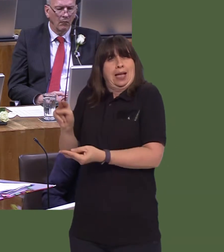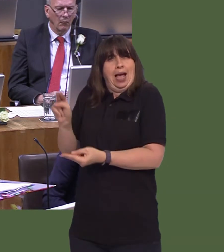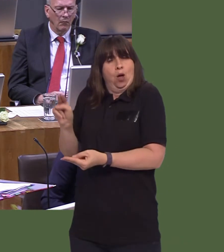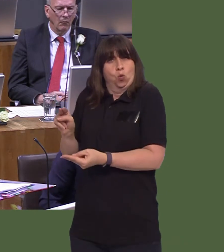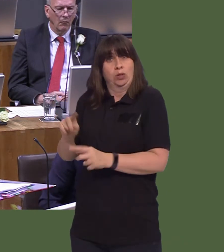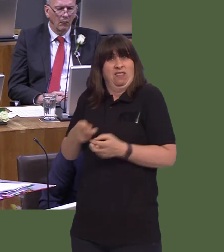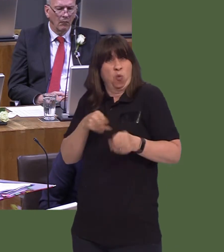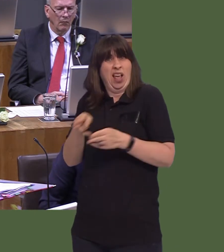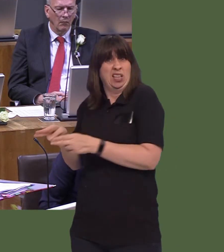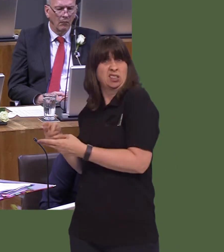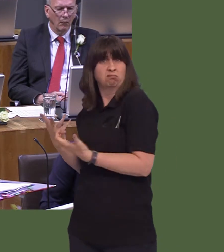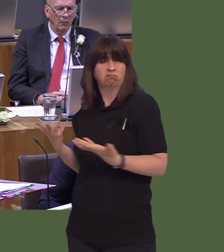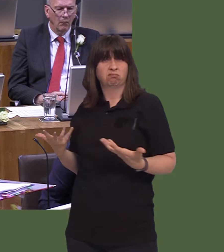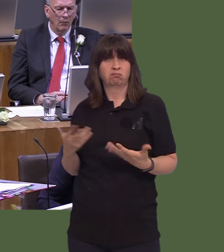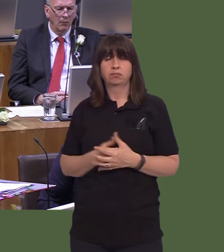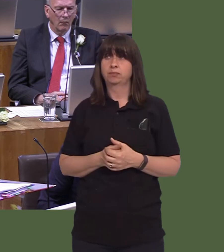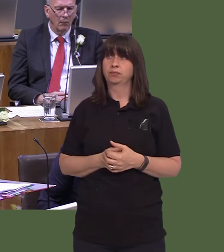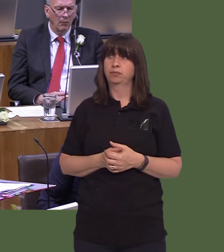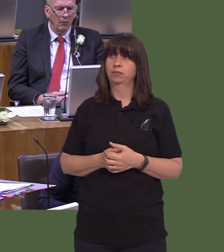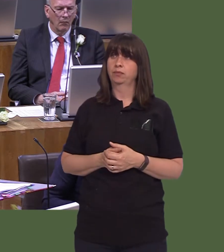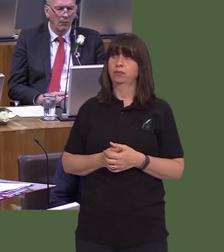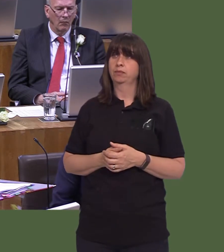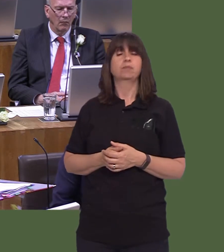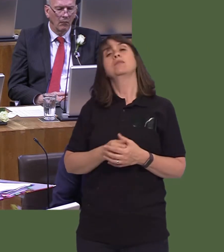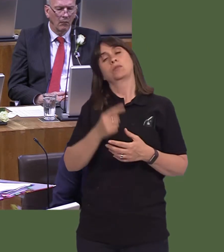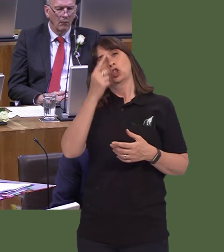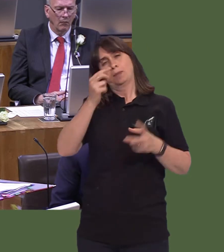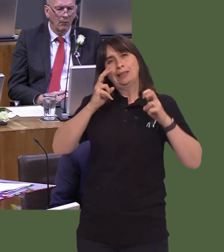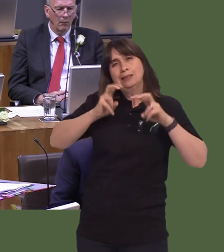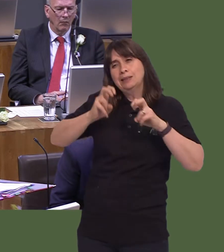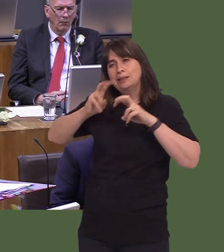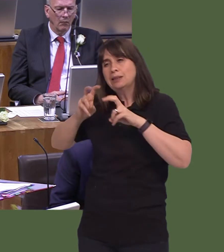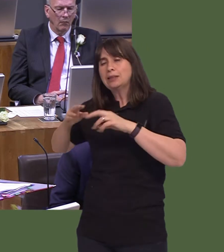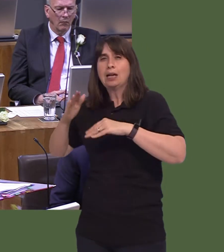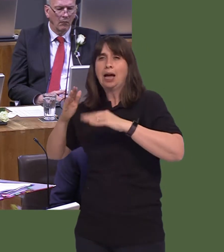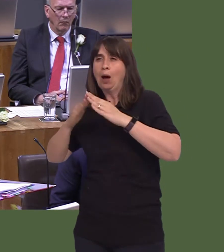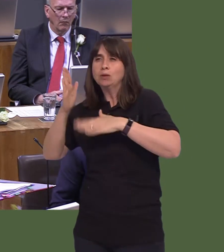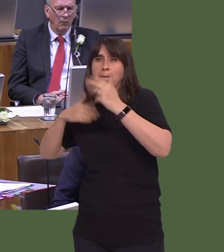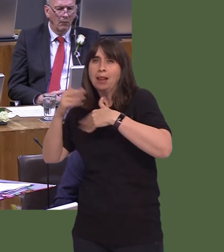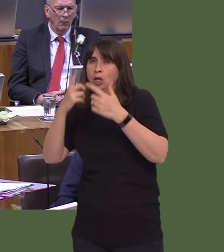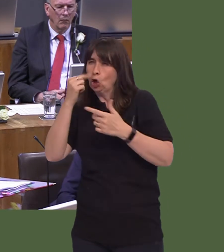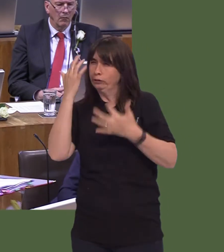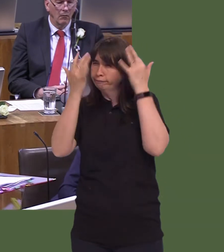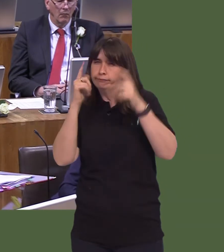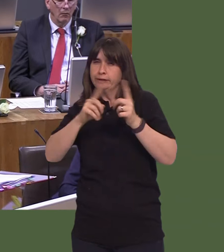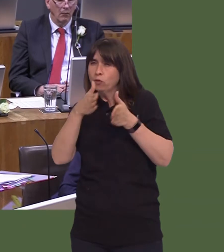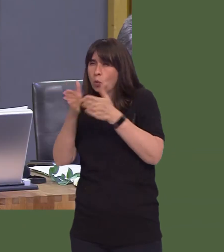I think all these things can be looked at by house builders, in order to make sure that more and more houses become available.